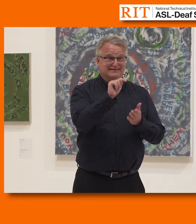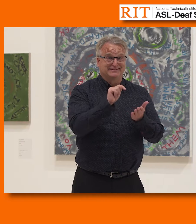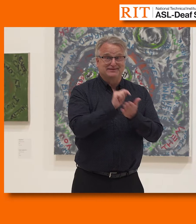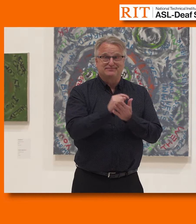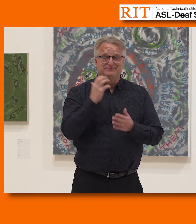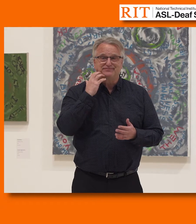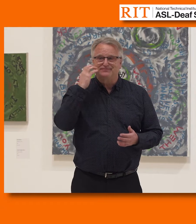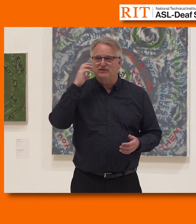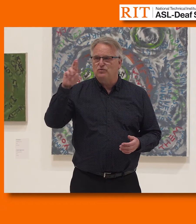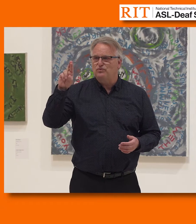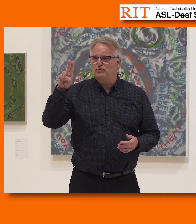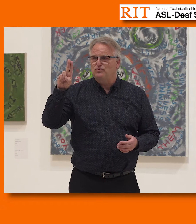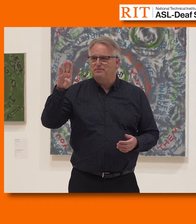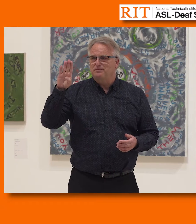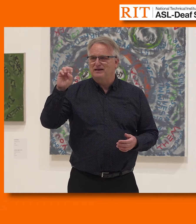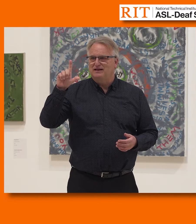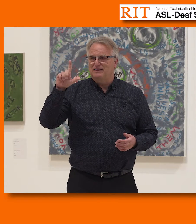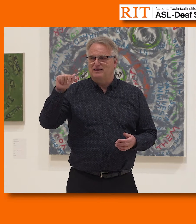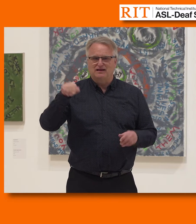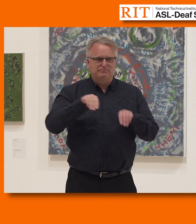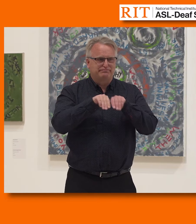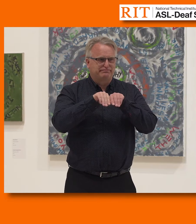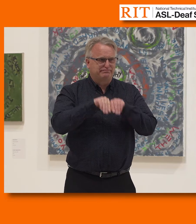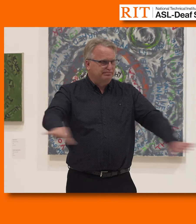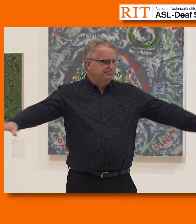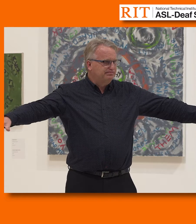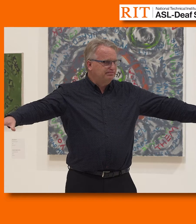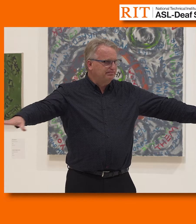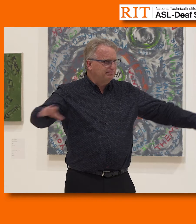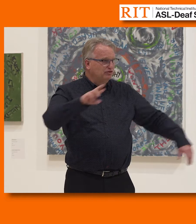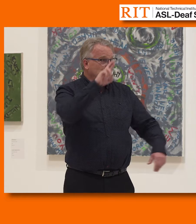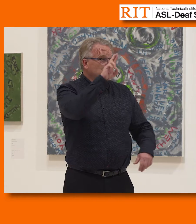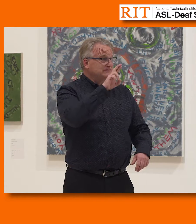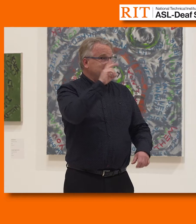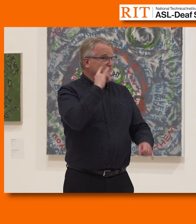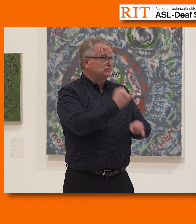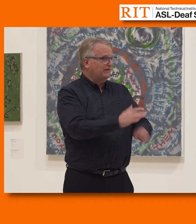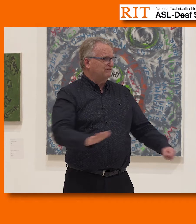then we moved to California in 1968. And that was during the rubella bubble.